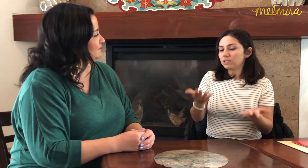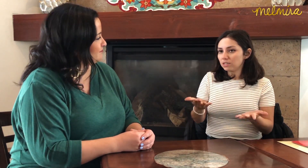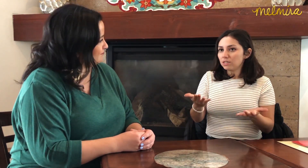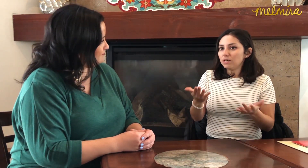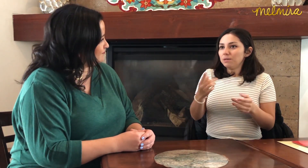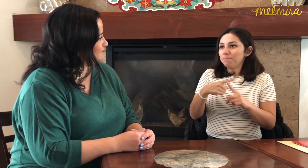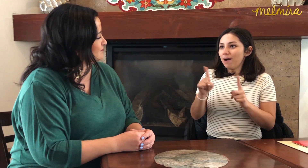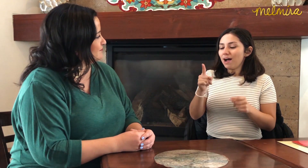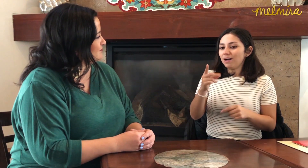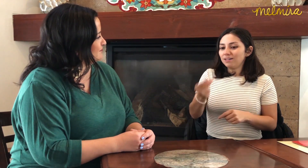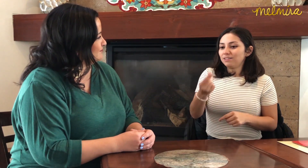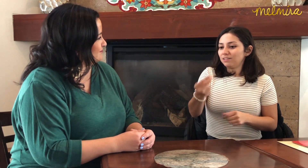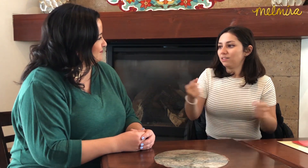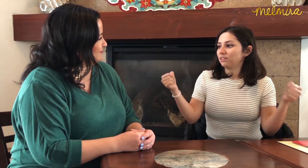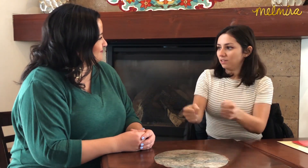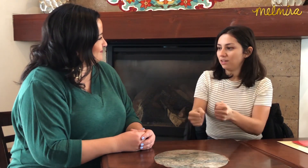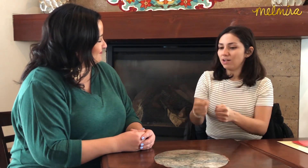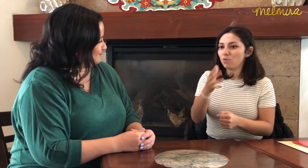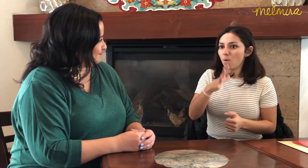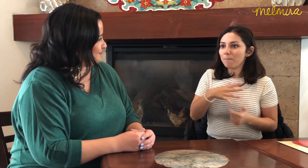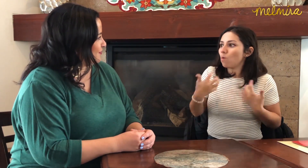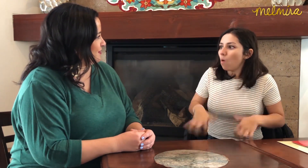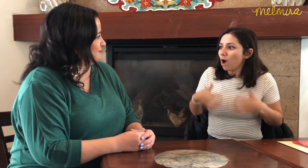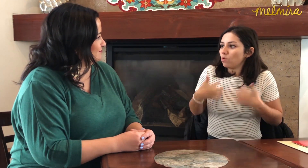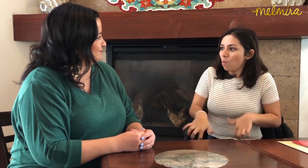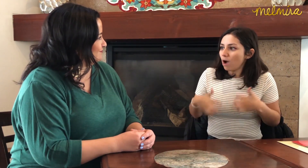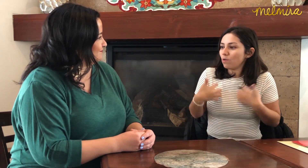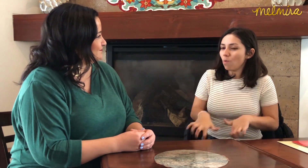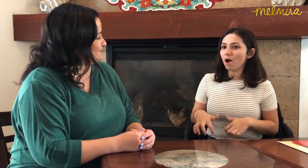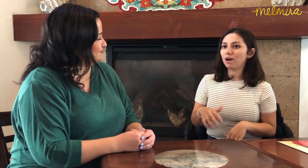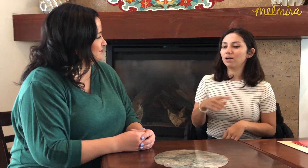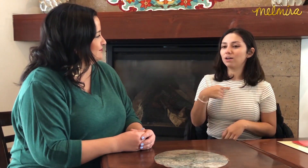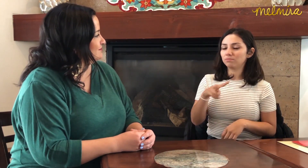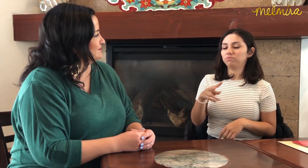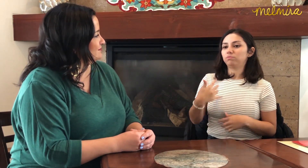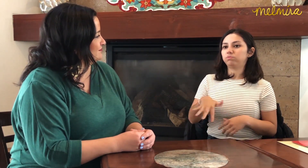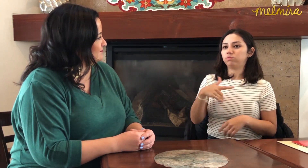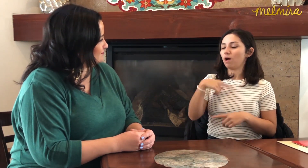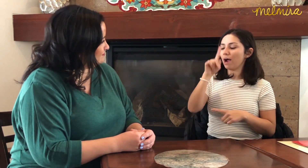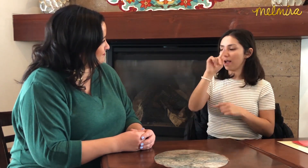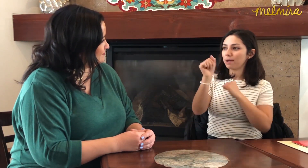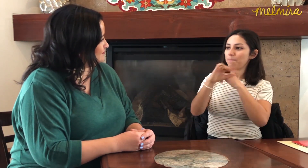But the marriage arrangement had to be done that quick. The woman kept saying, "I don't want to get married. I don't."